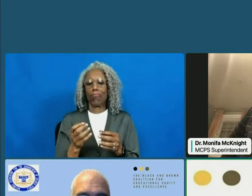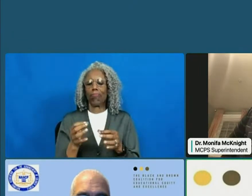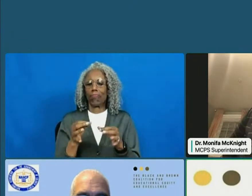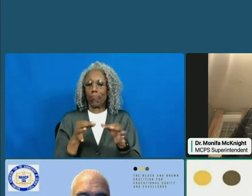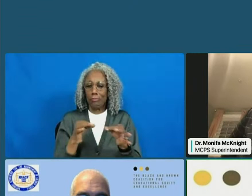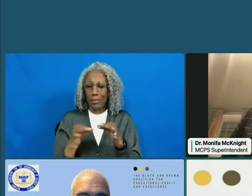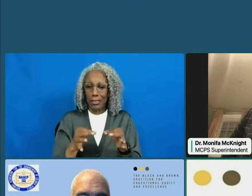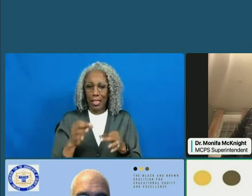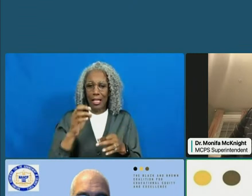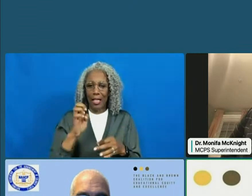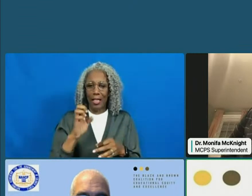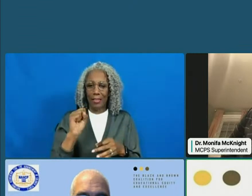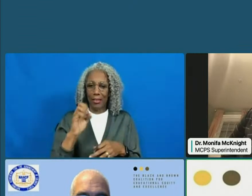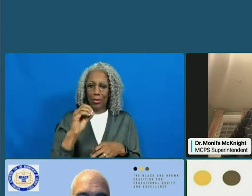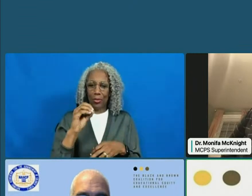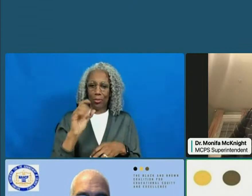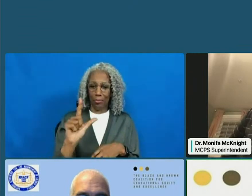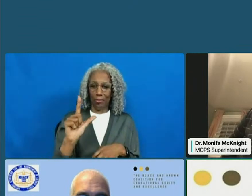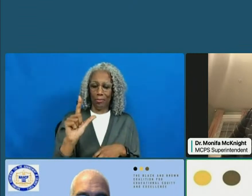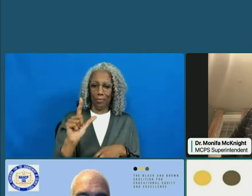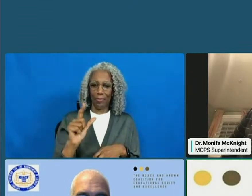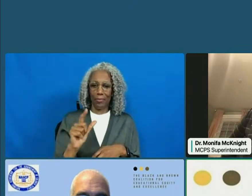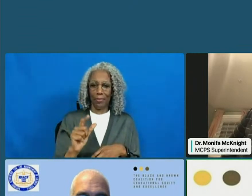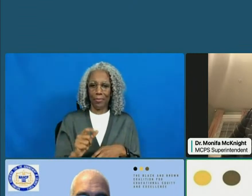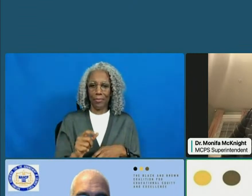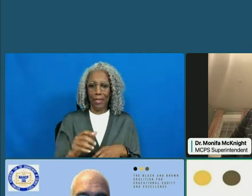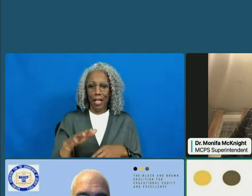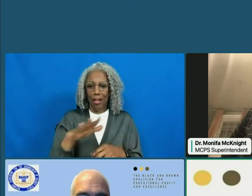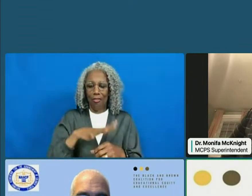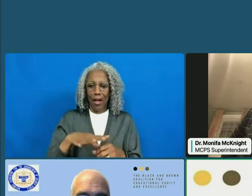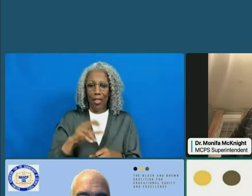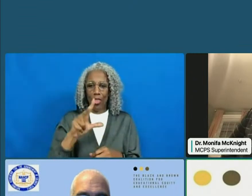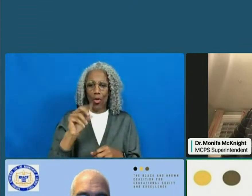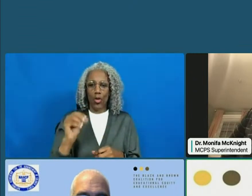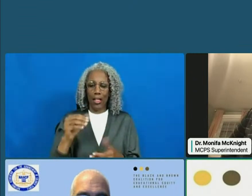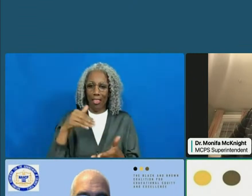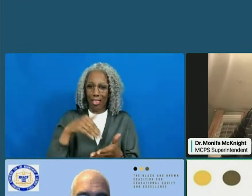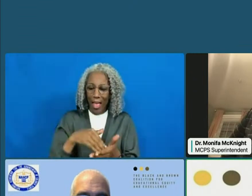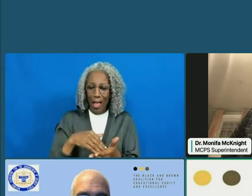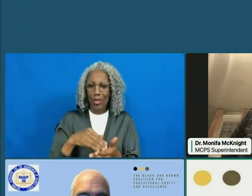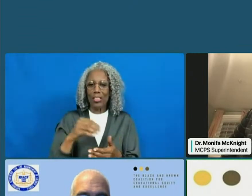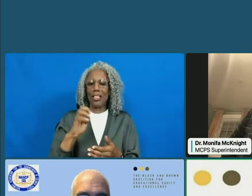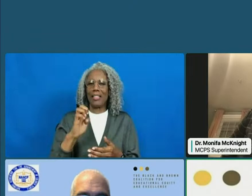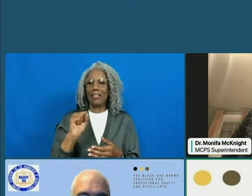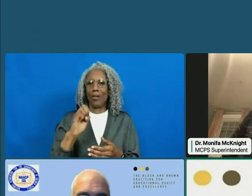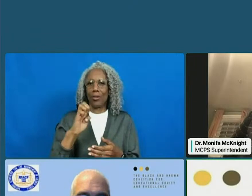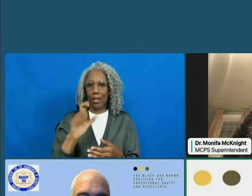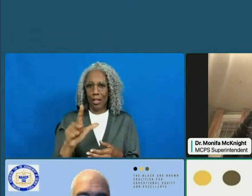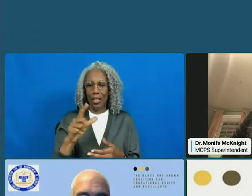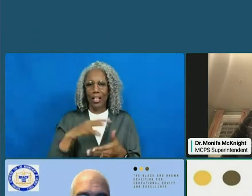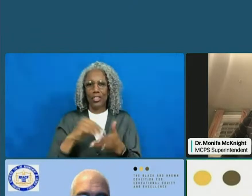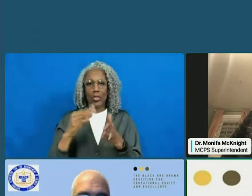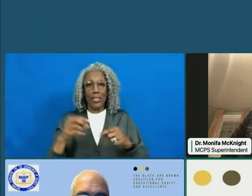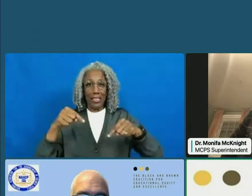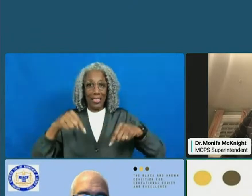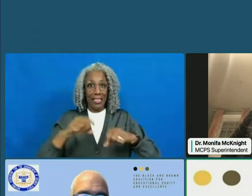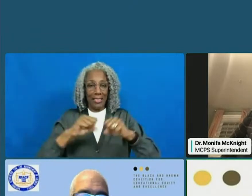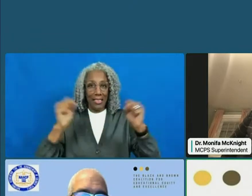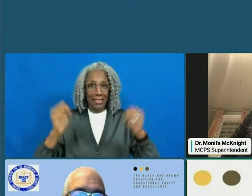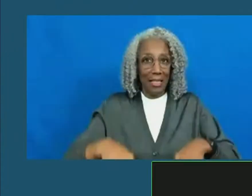question? I want to frame it a little bit about S O. I know there's a new name depends. Only